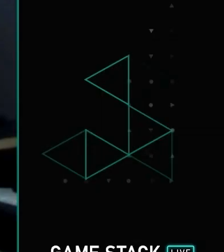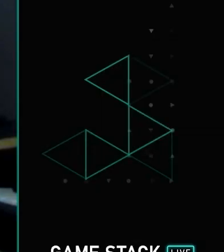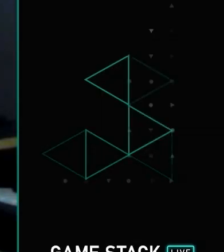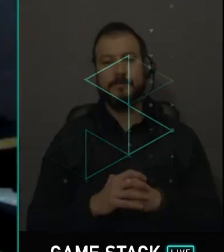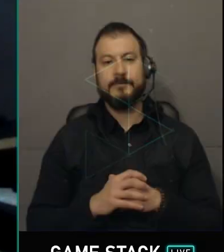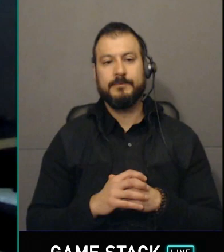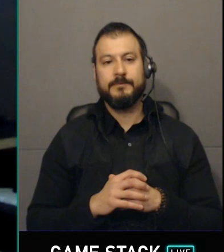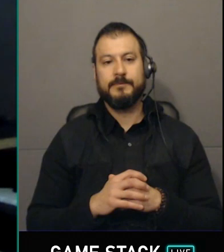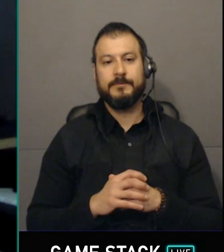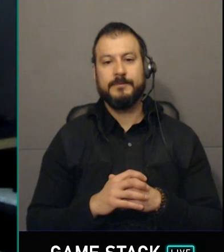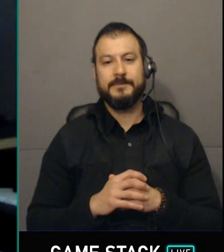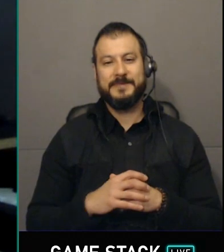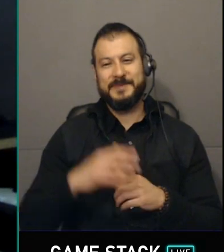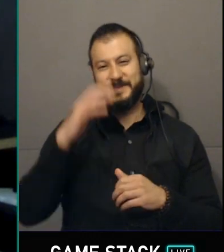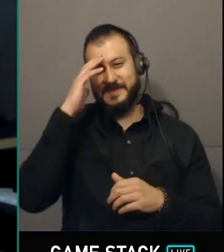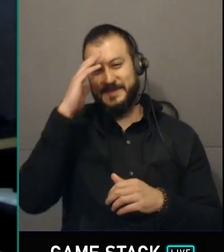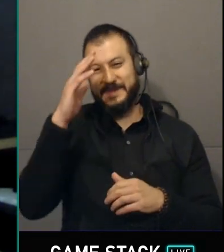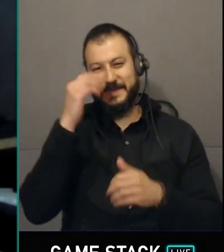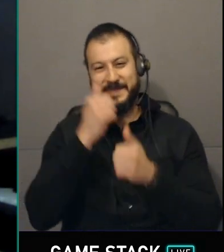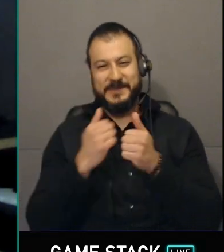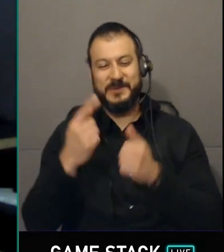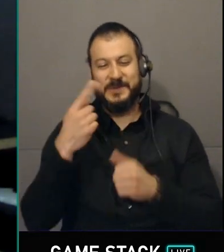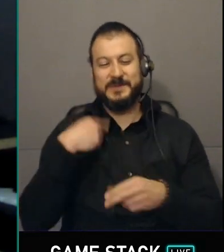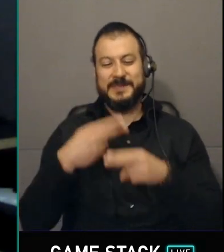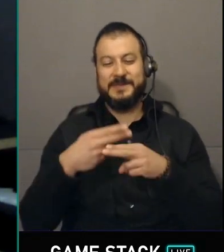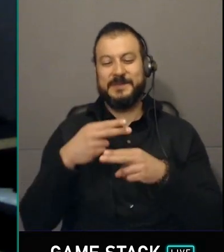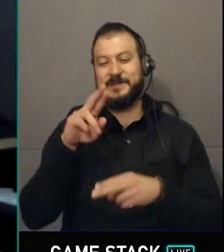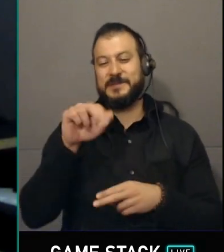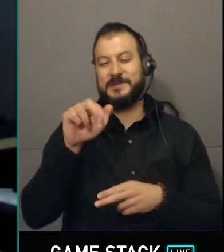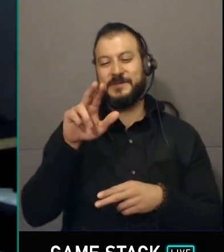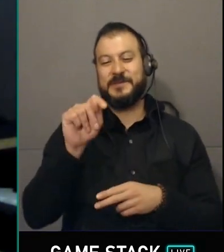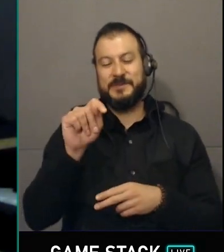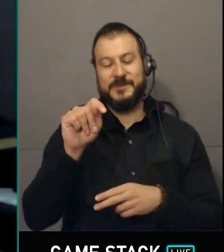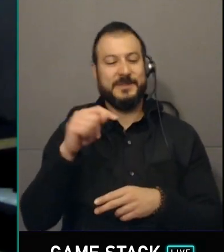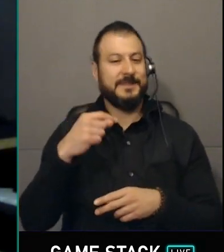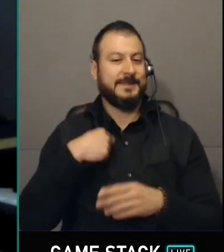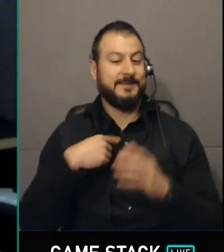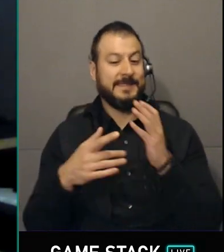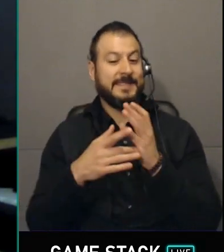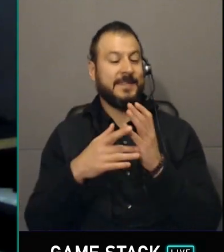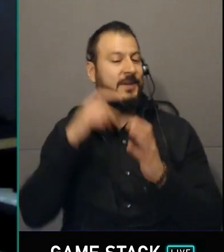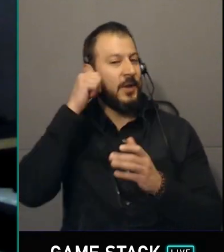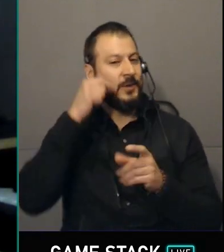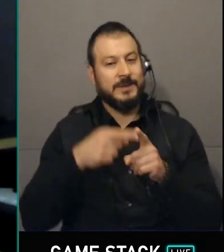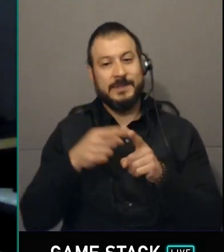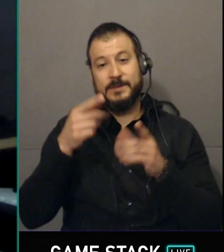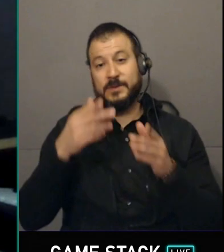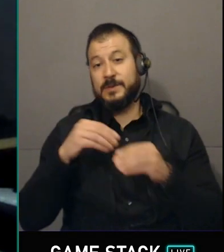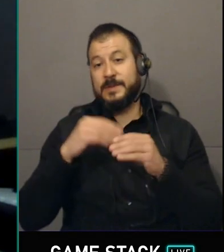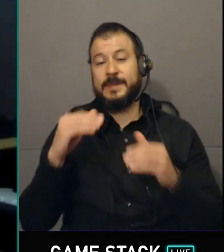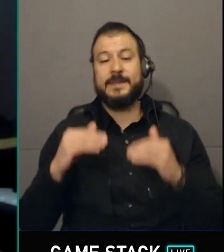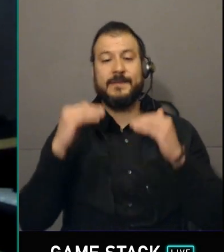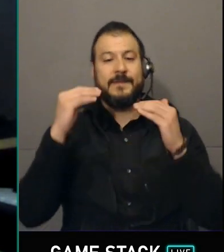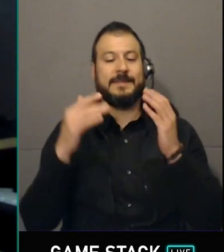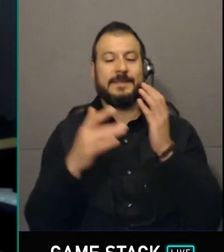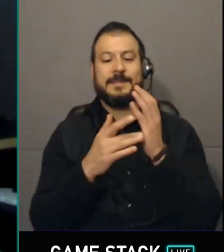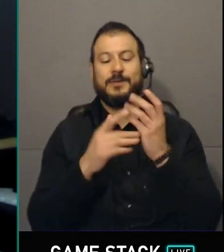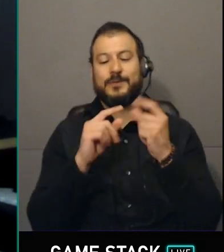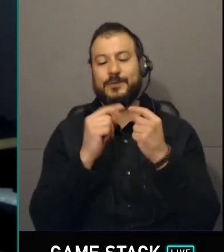Hey everyone, my name is Robert Ridihalgh, I'm Technical Audio Specialist in the Advanced Technology Group at